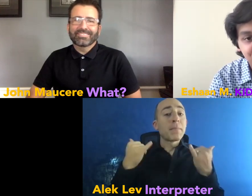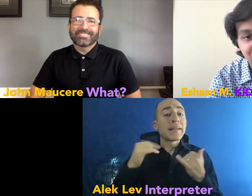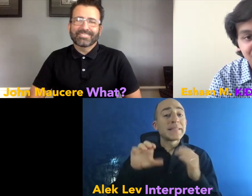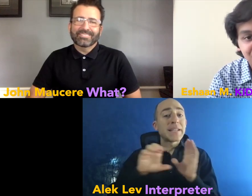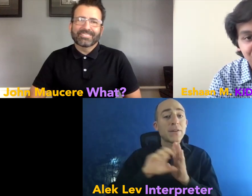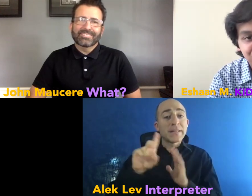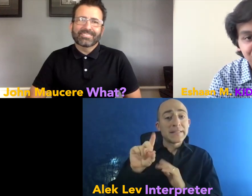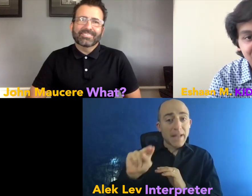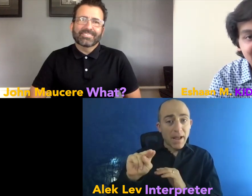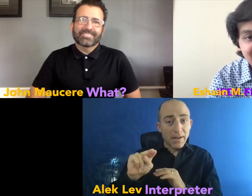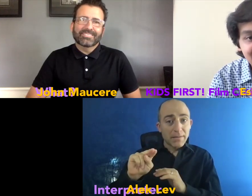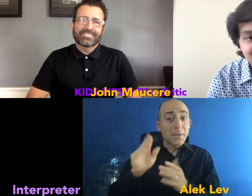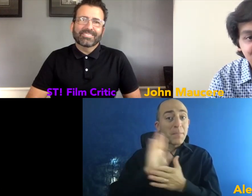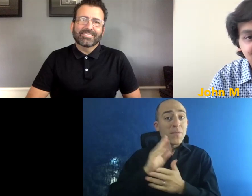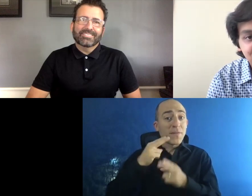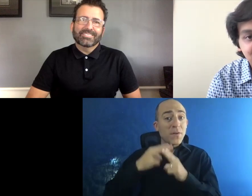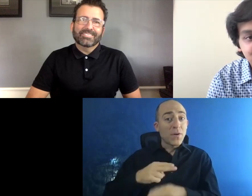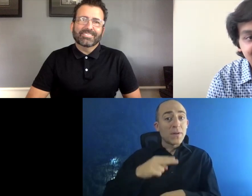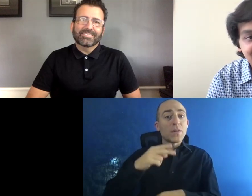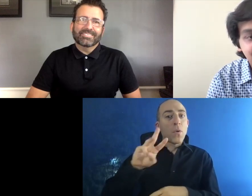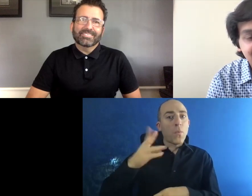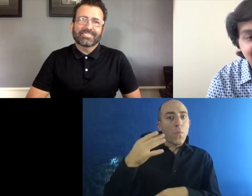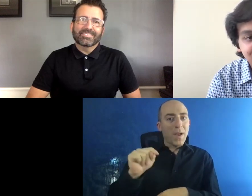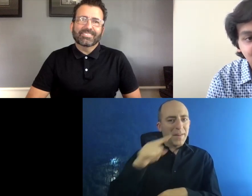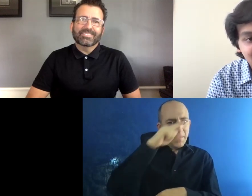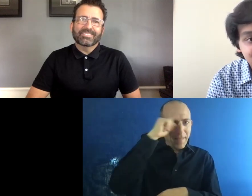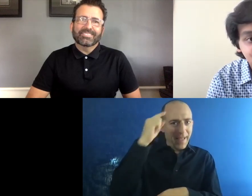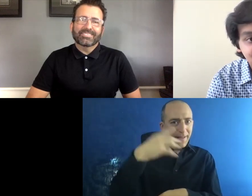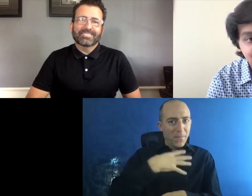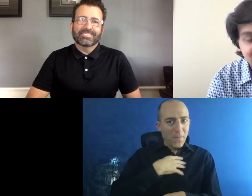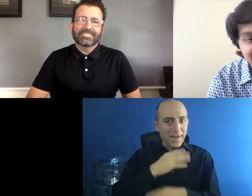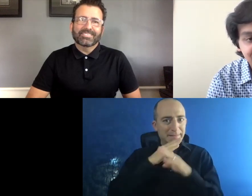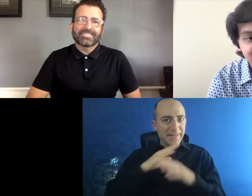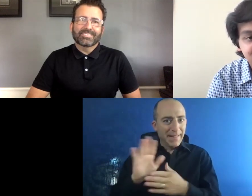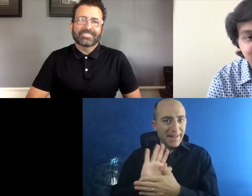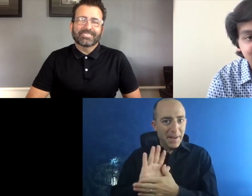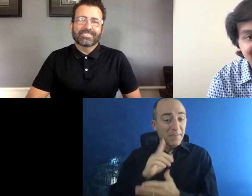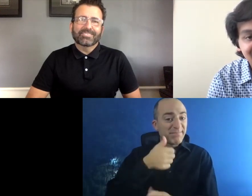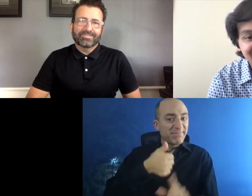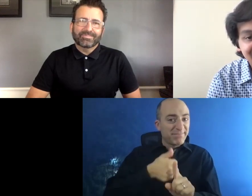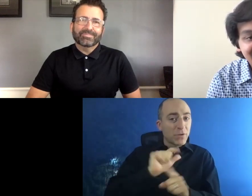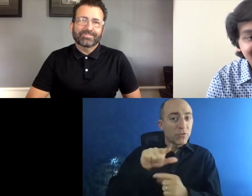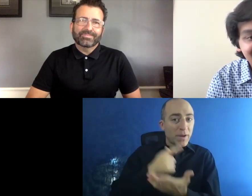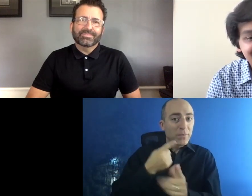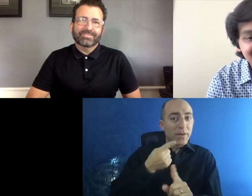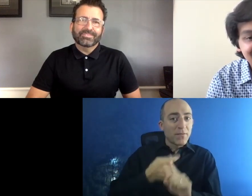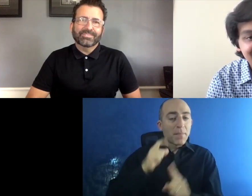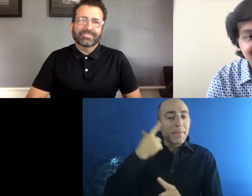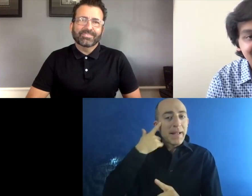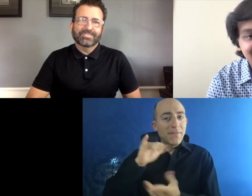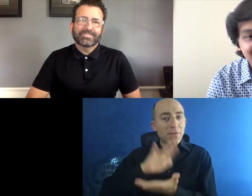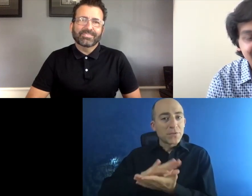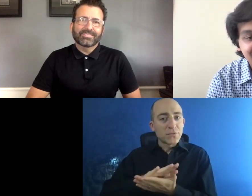What? John graduated from California School for the Deaf, Riverside and attended Gallaudet.